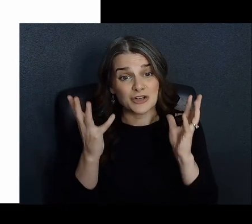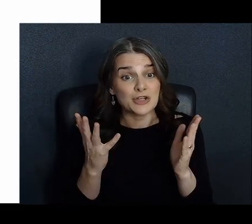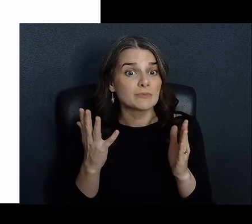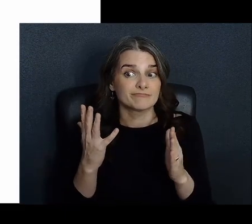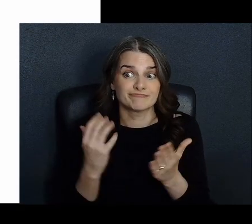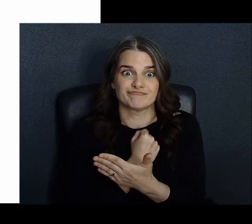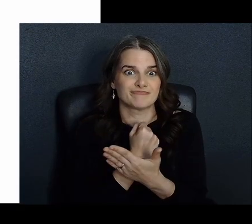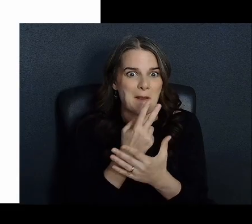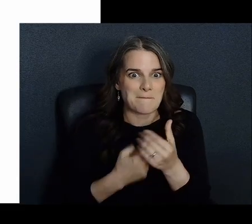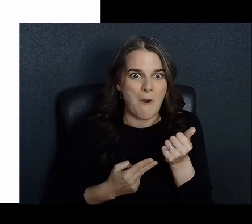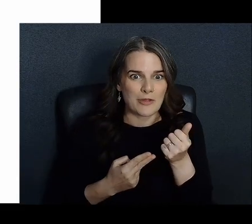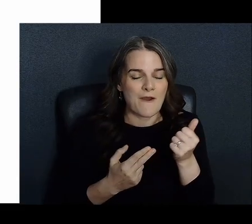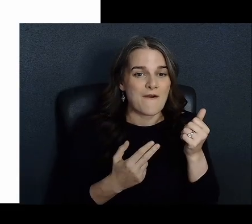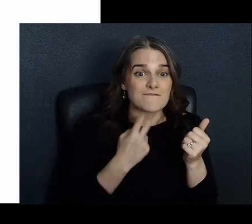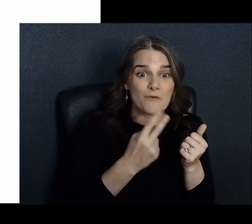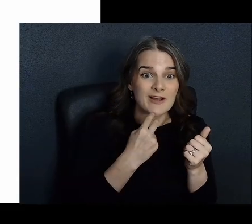as the accessibility devices on the phone.